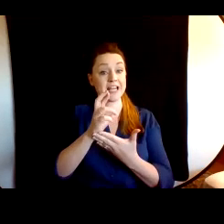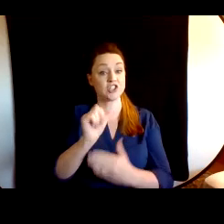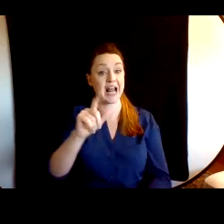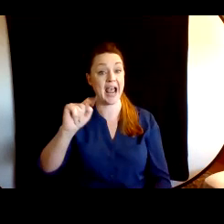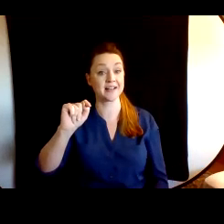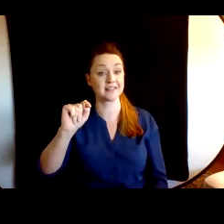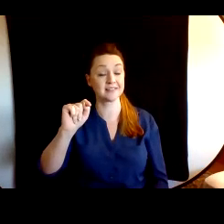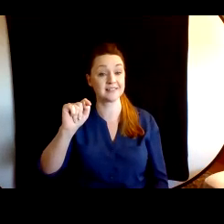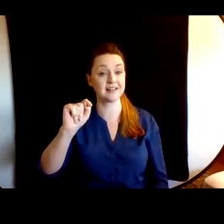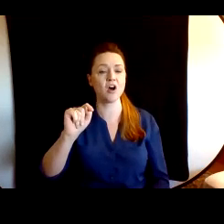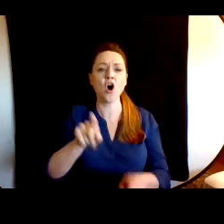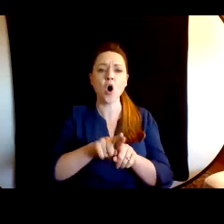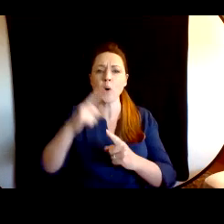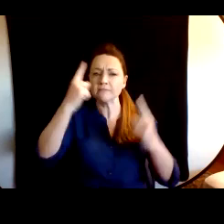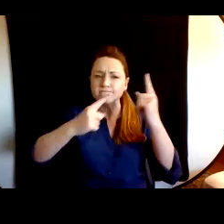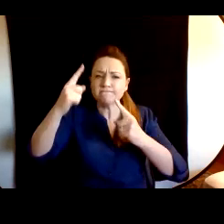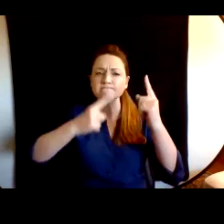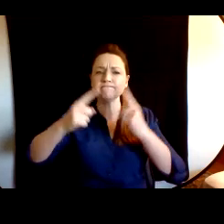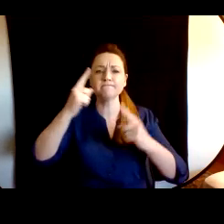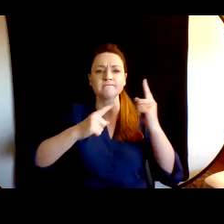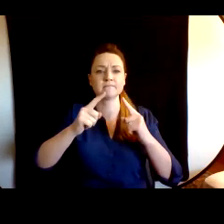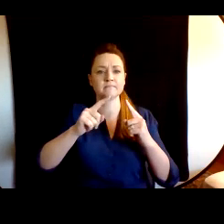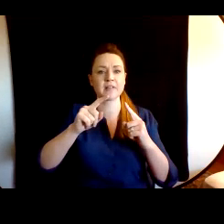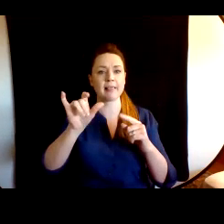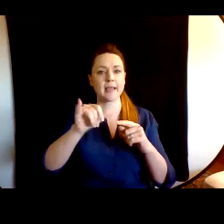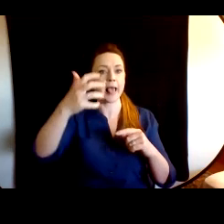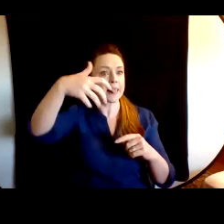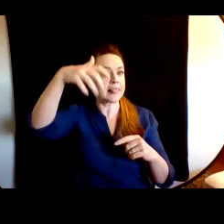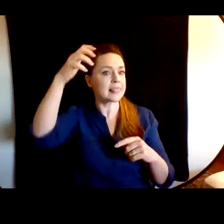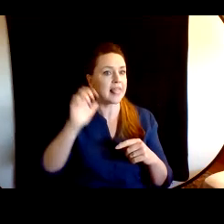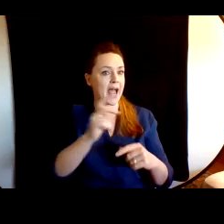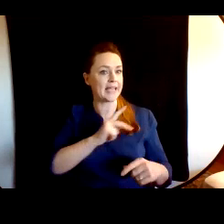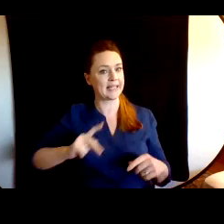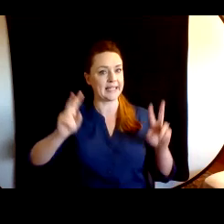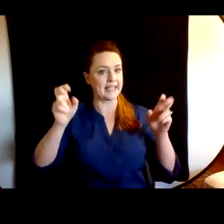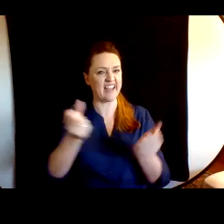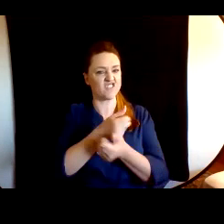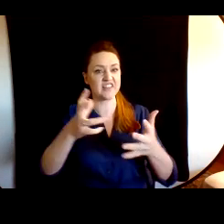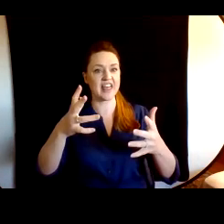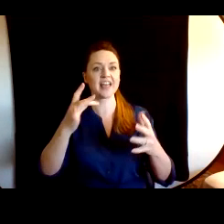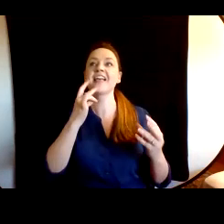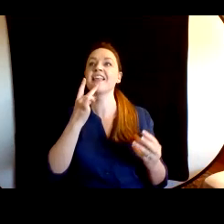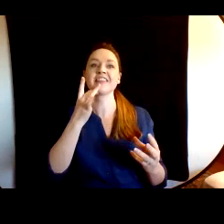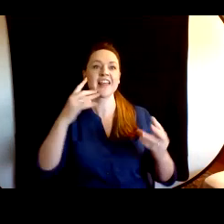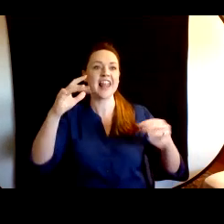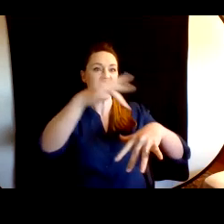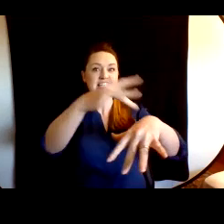So I always think about this in terms of the "Lion King" kind of everything the light touches is your kingdom. When we talk about those federal dollars,